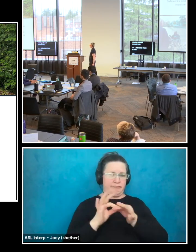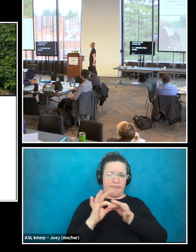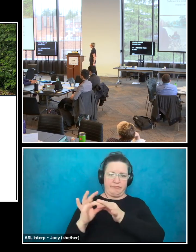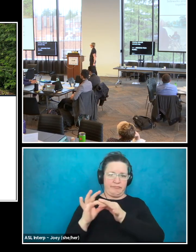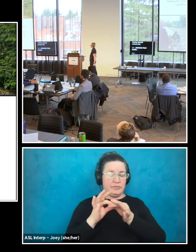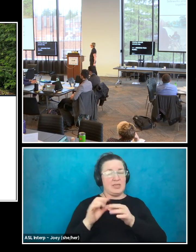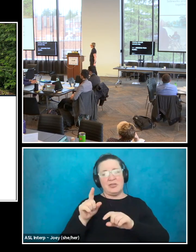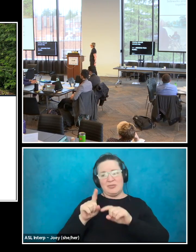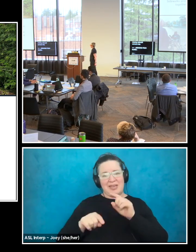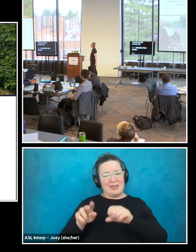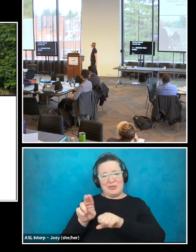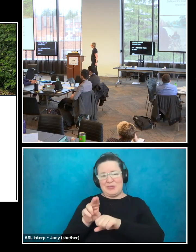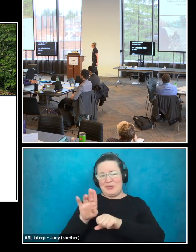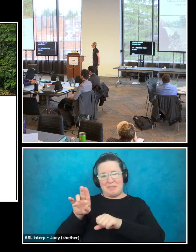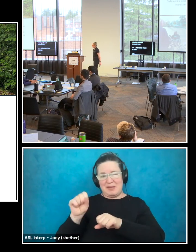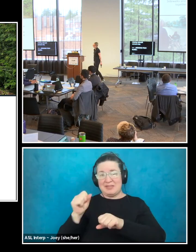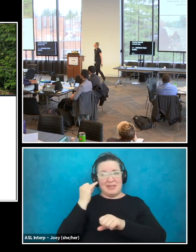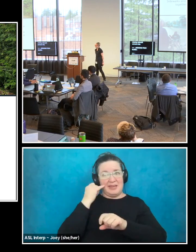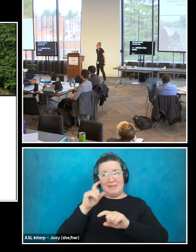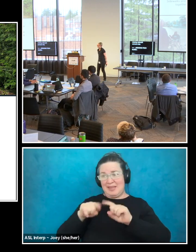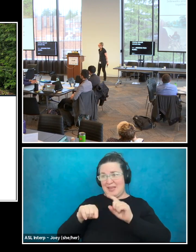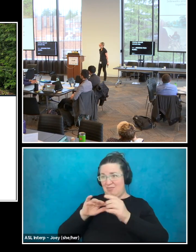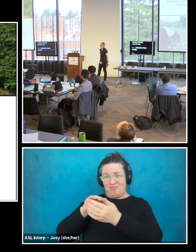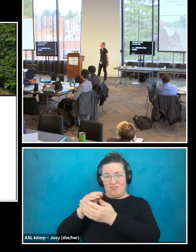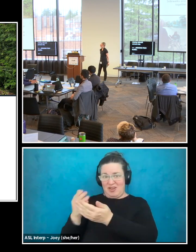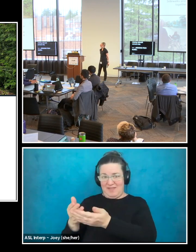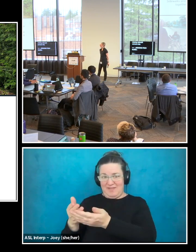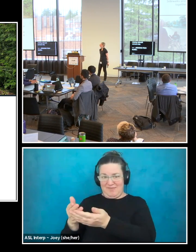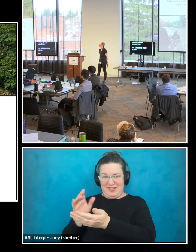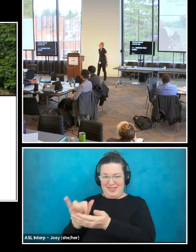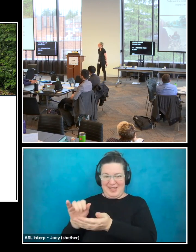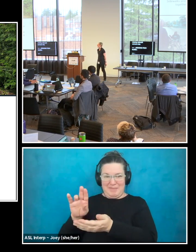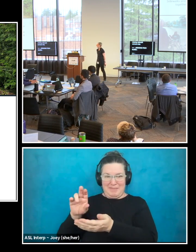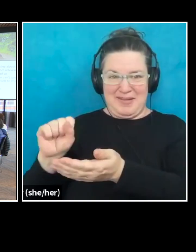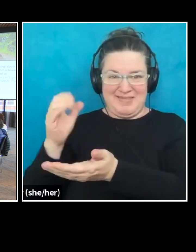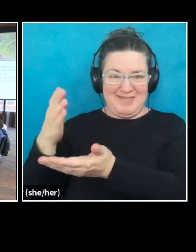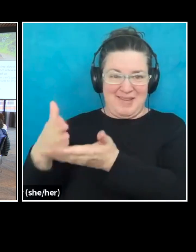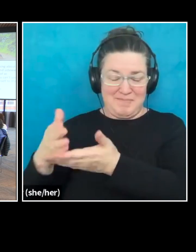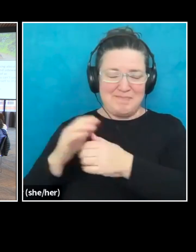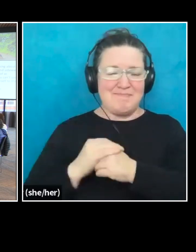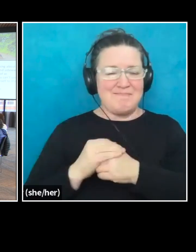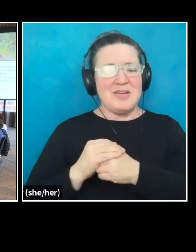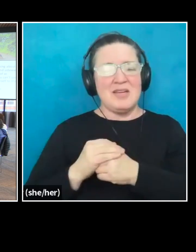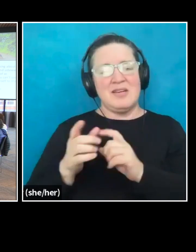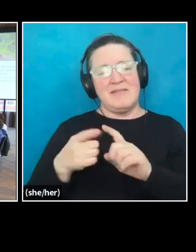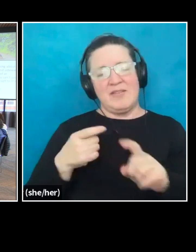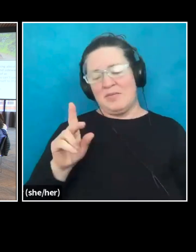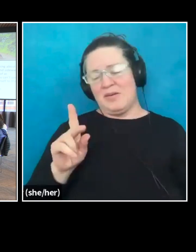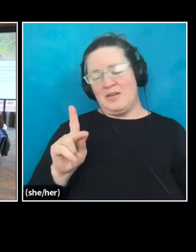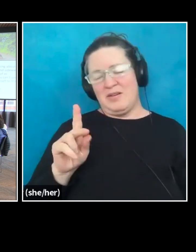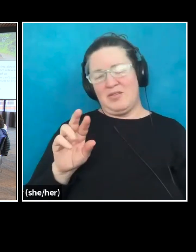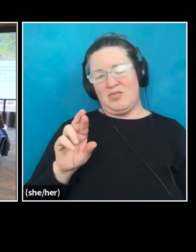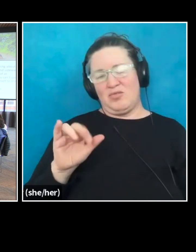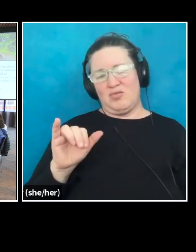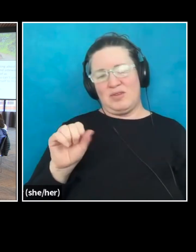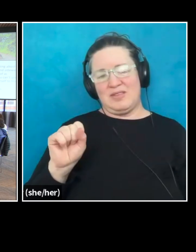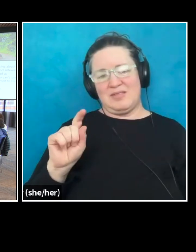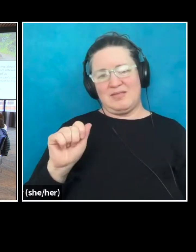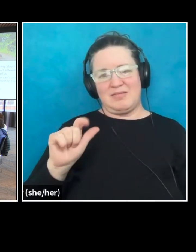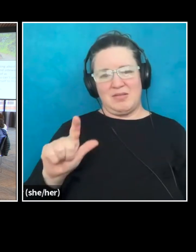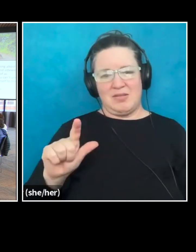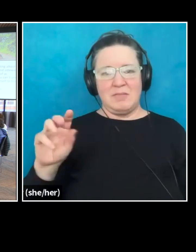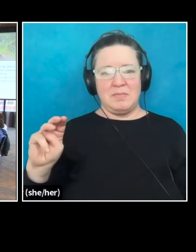the bus stop. Crystal Monteros. Uh, I um it's not near me, but one of the destinations. I had